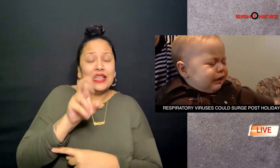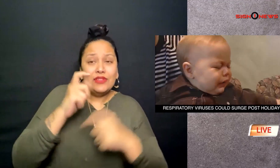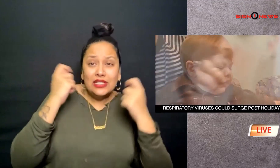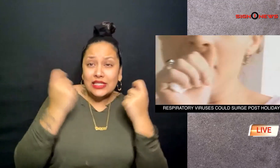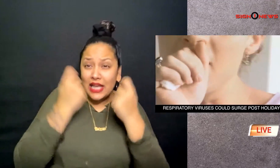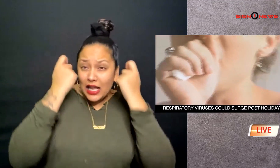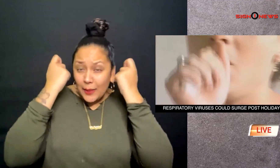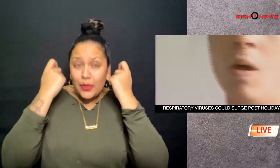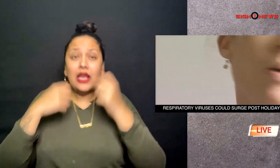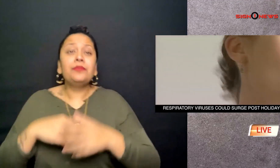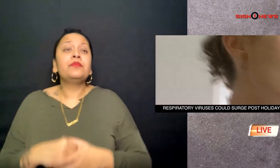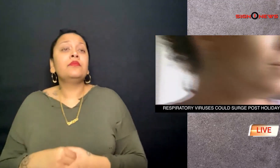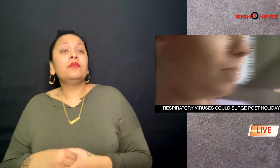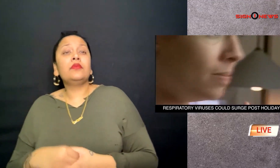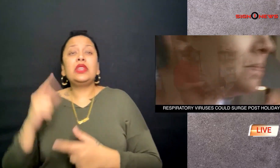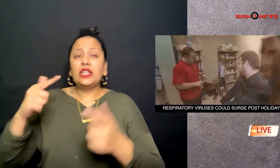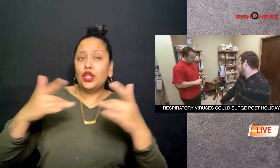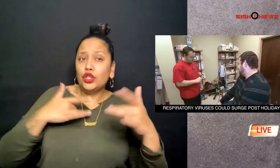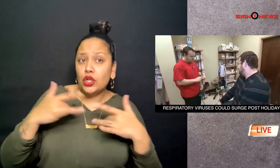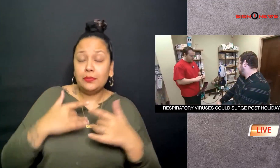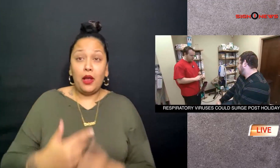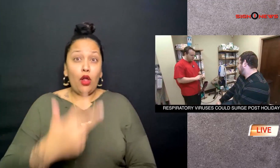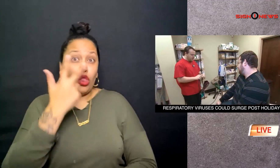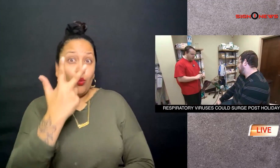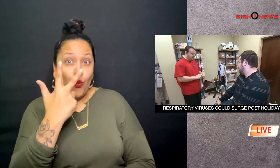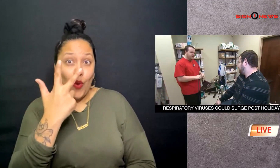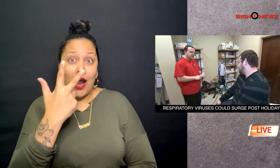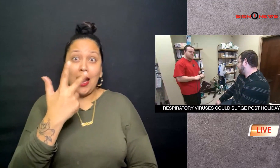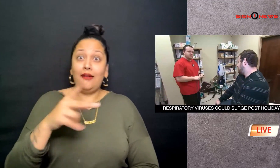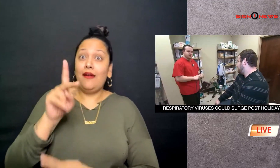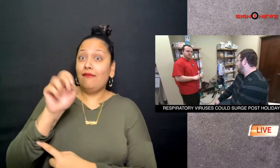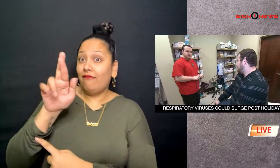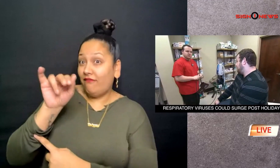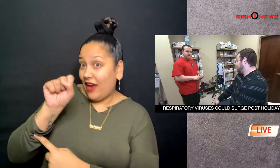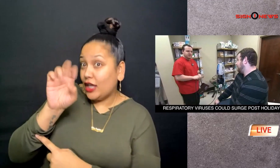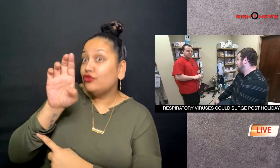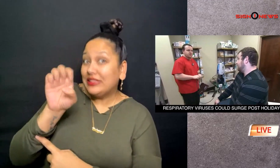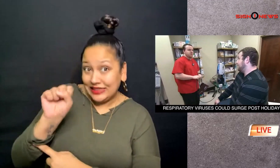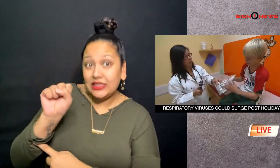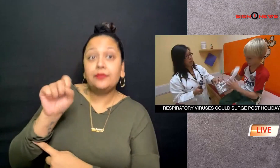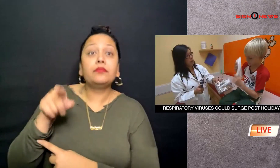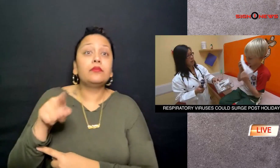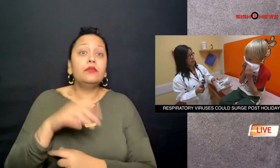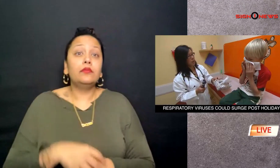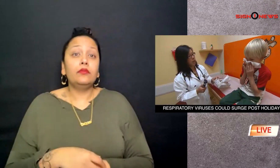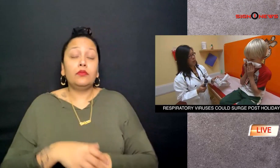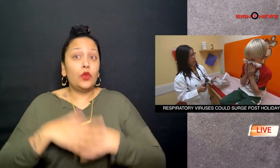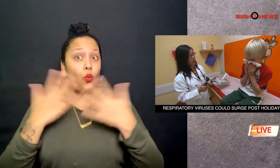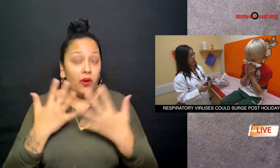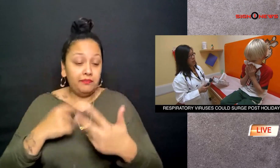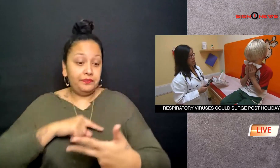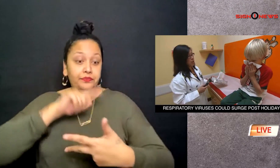Year's Eve celebrations they are concerned about three viruses in particular the flu